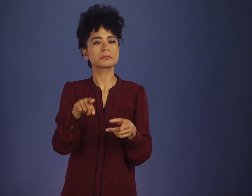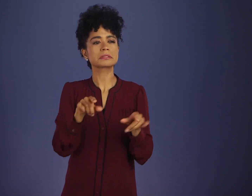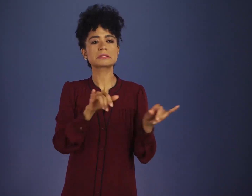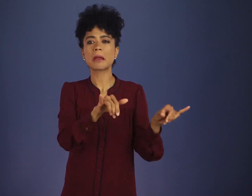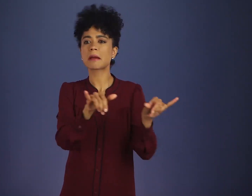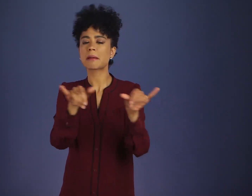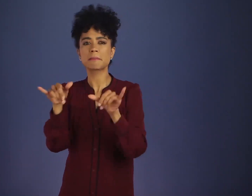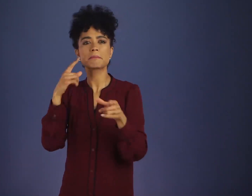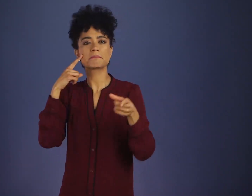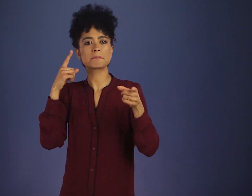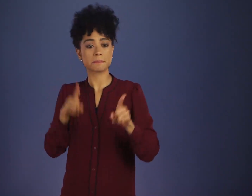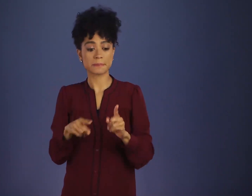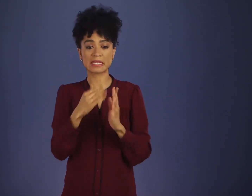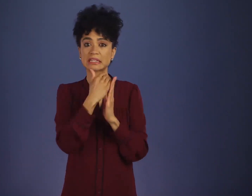of major human failings —